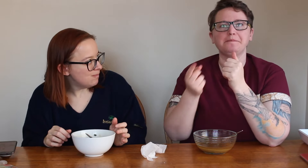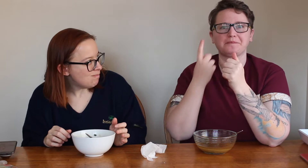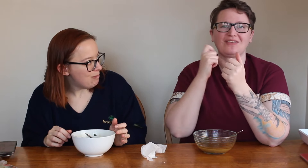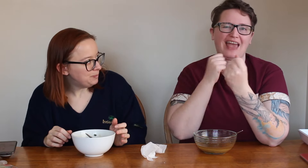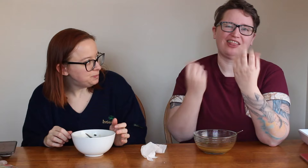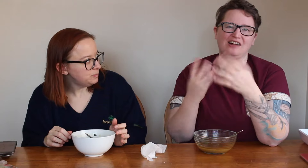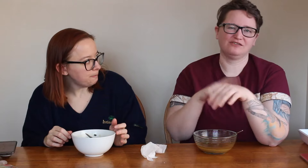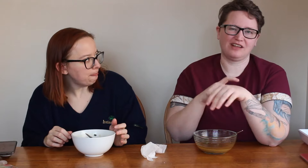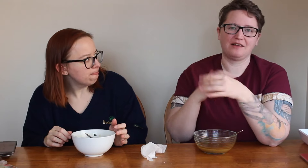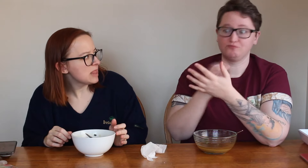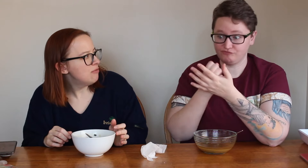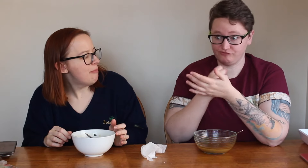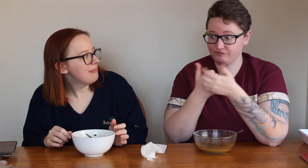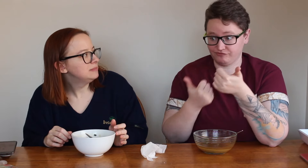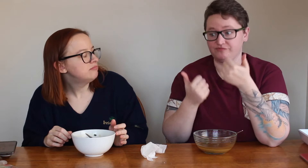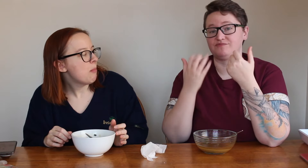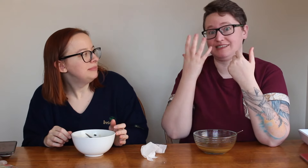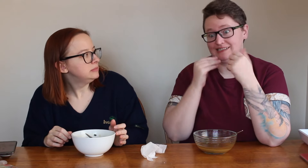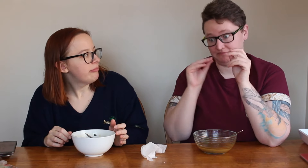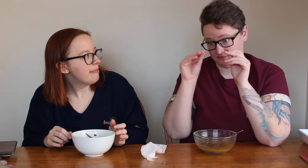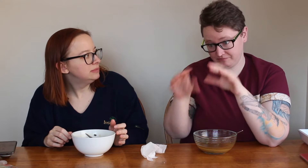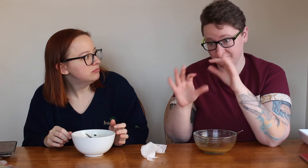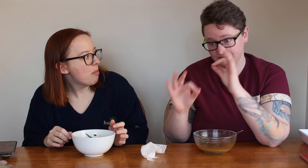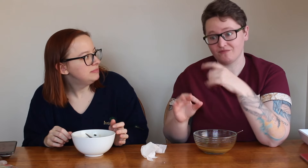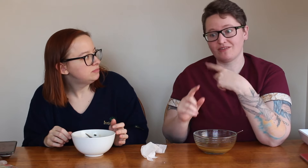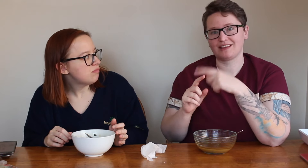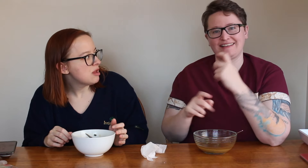She heads off so then I'm responsible for Mikko for the rest of the night and